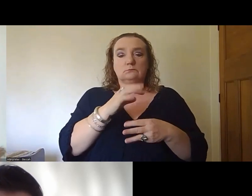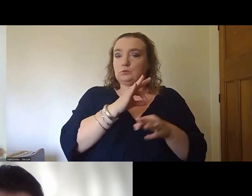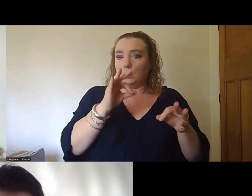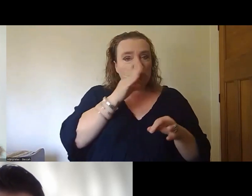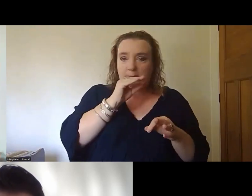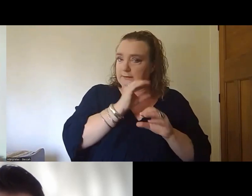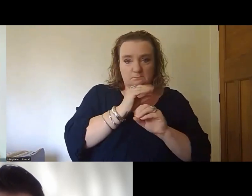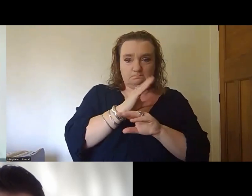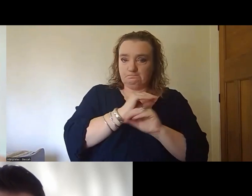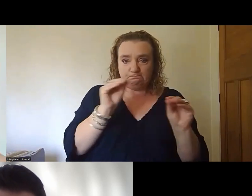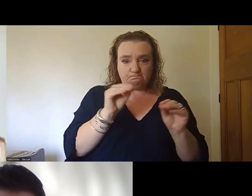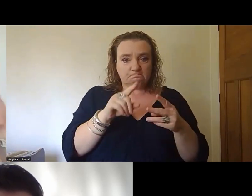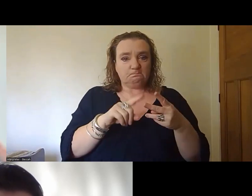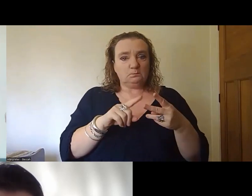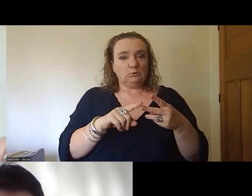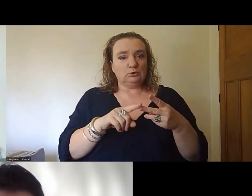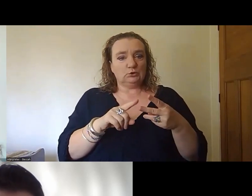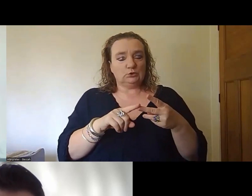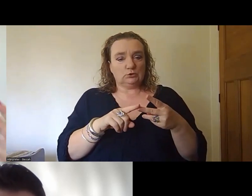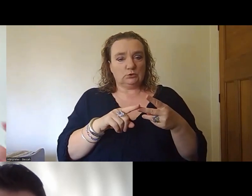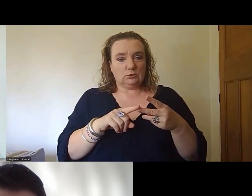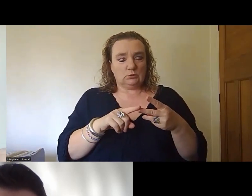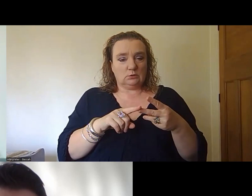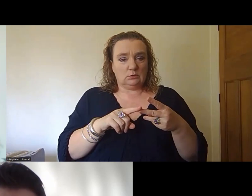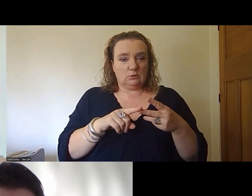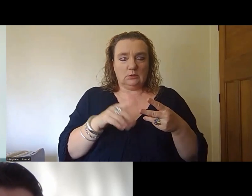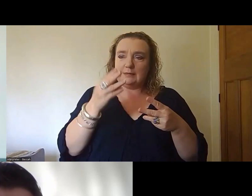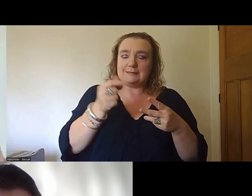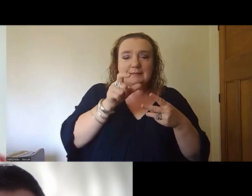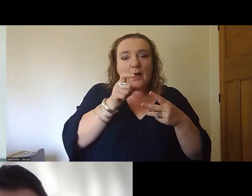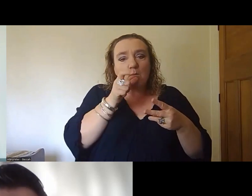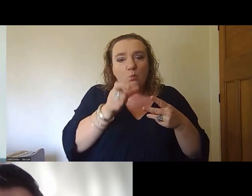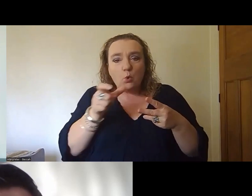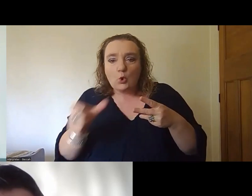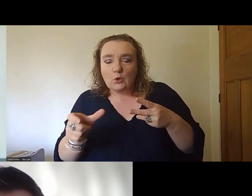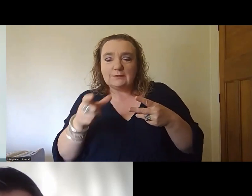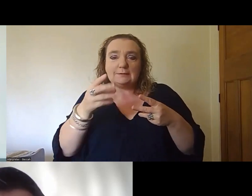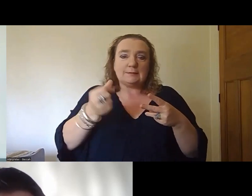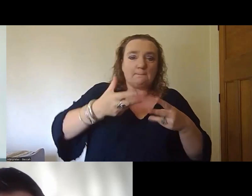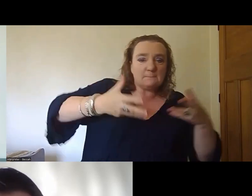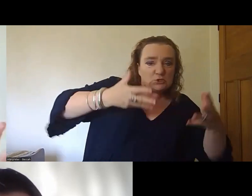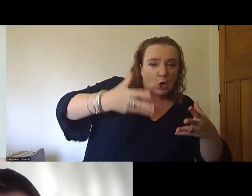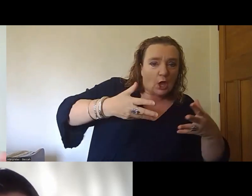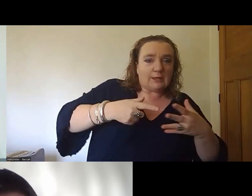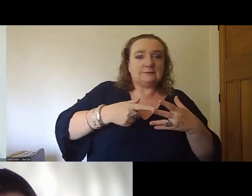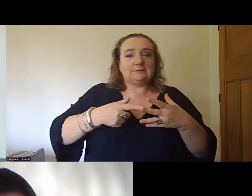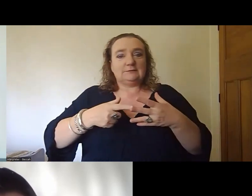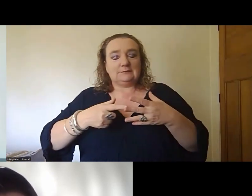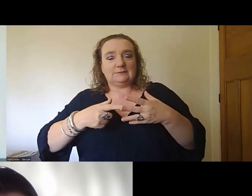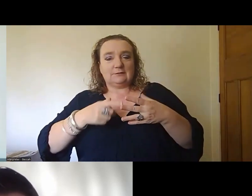and my second one, I call him a total communicator. He has some words, some signs, you know, and has a communication device.